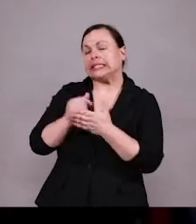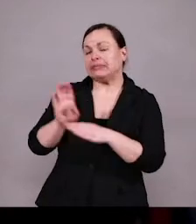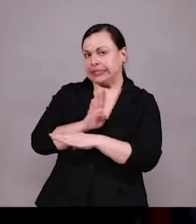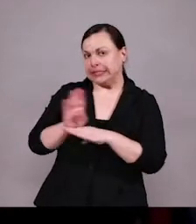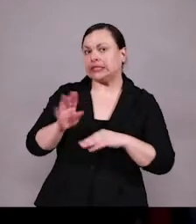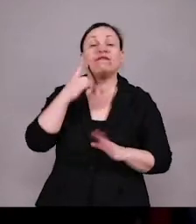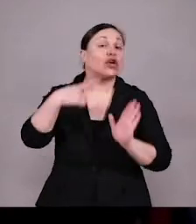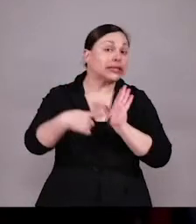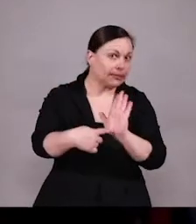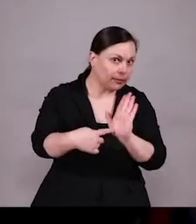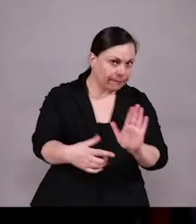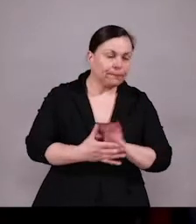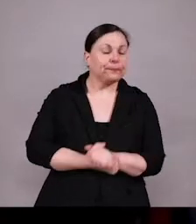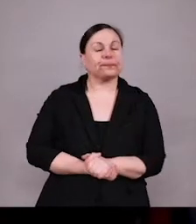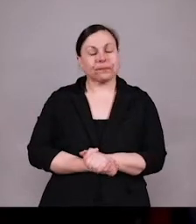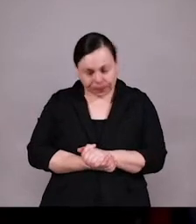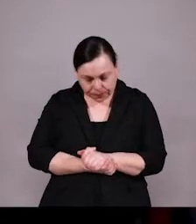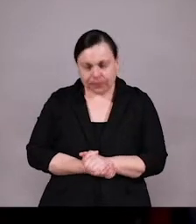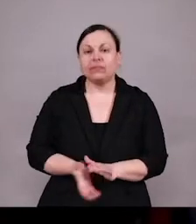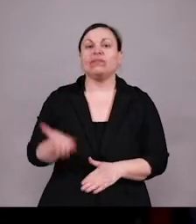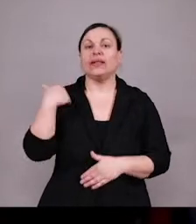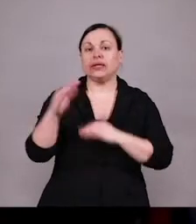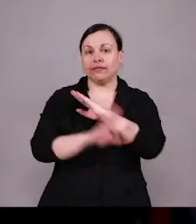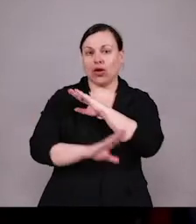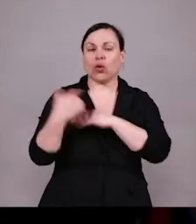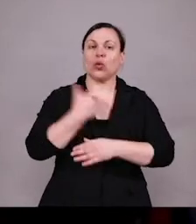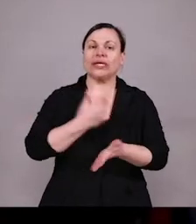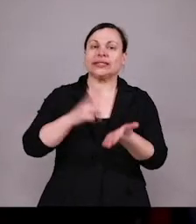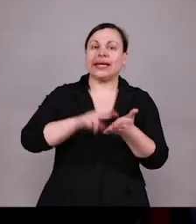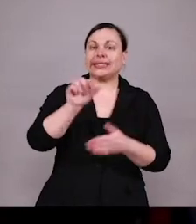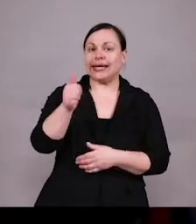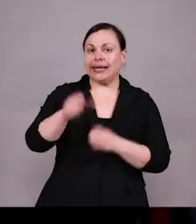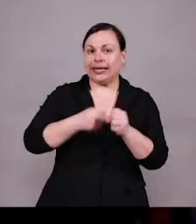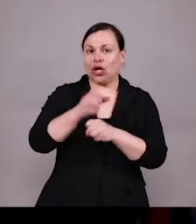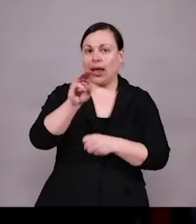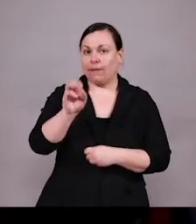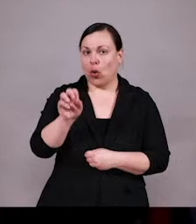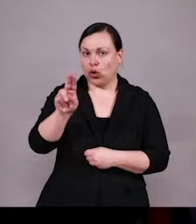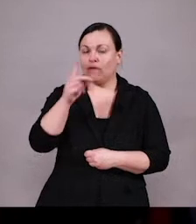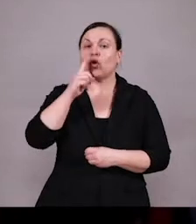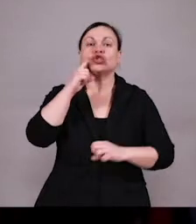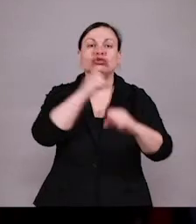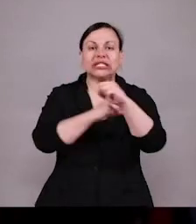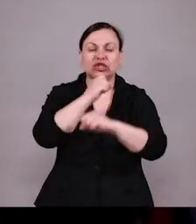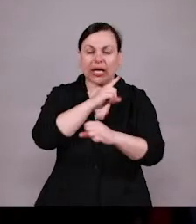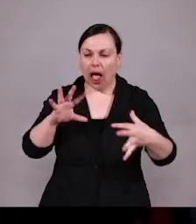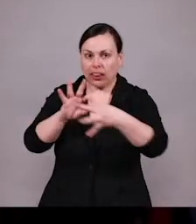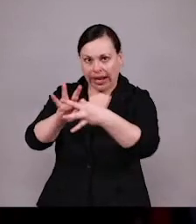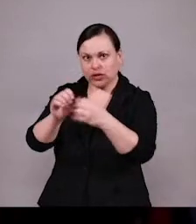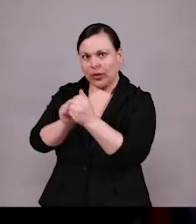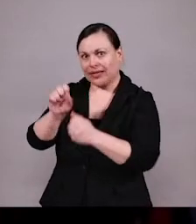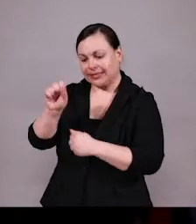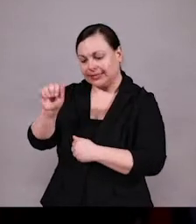For example: Last fall, we signed a ten-year MOU for a strategic alliance with Sandia National Labs